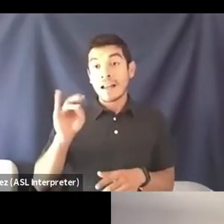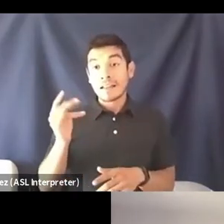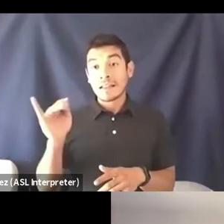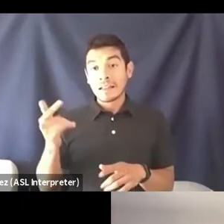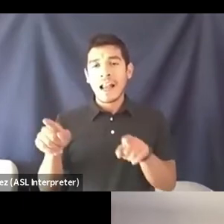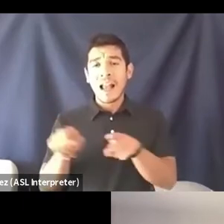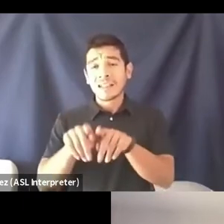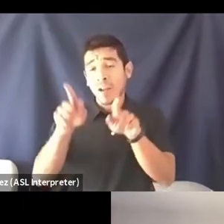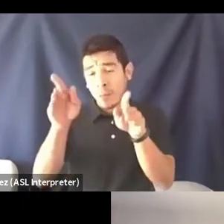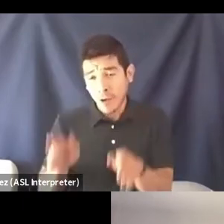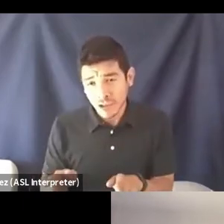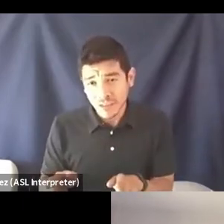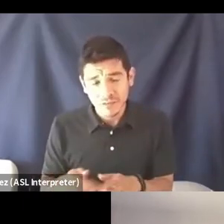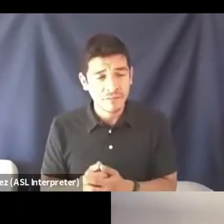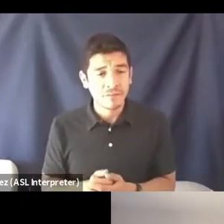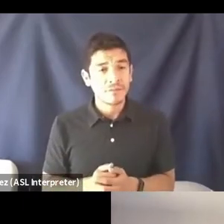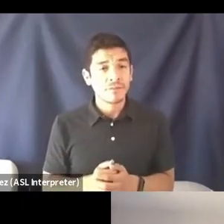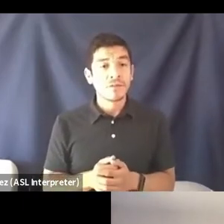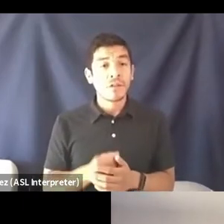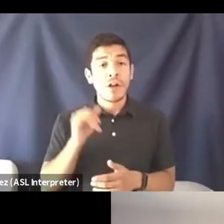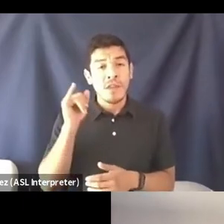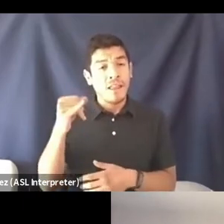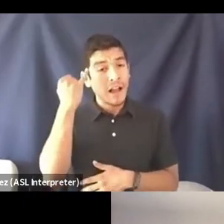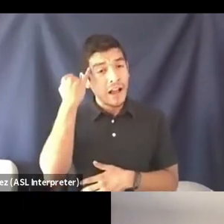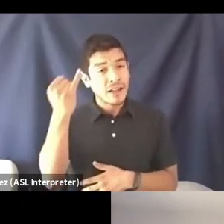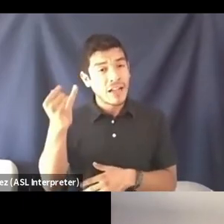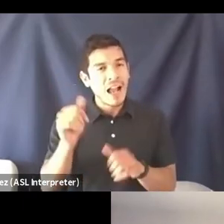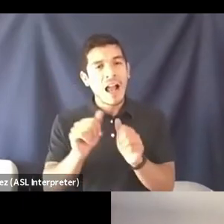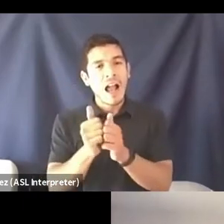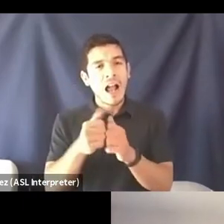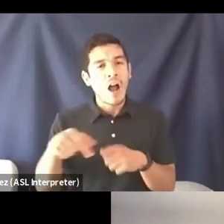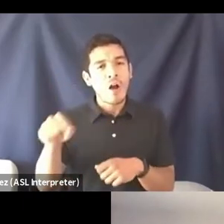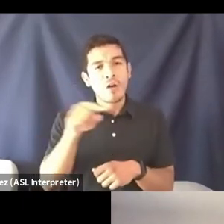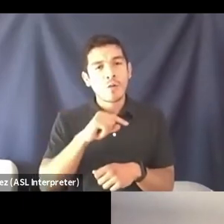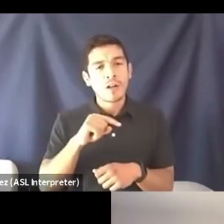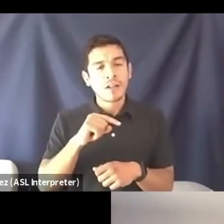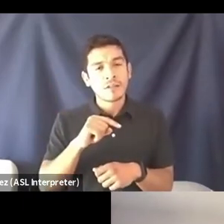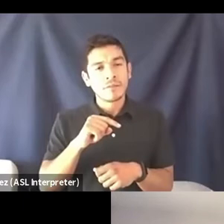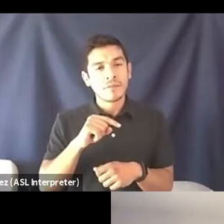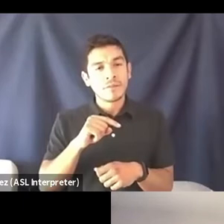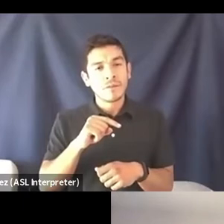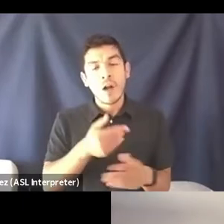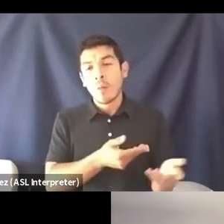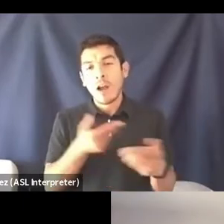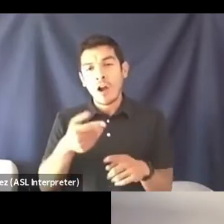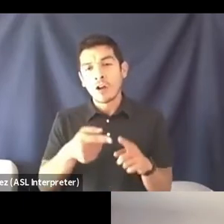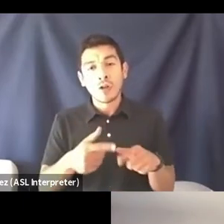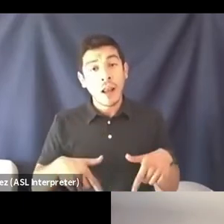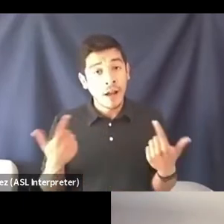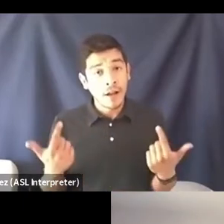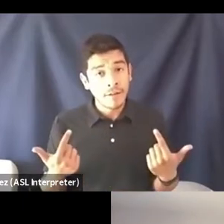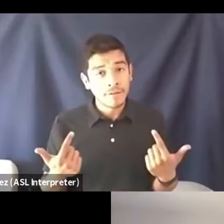And so then the idea was how do we bring her to life? And one of the things